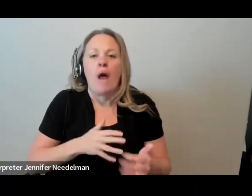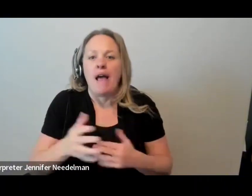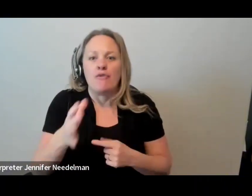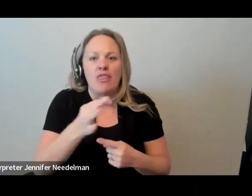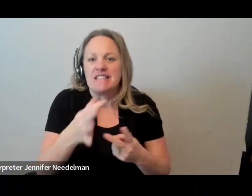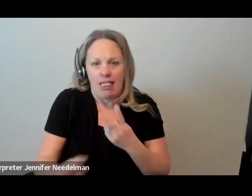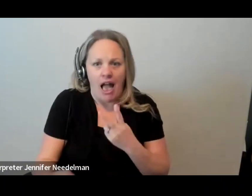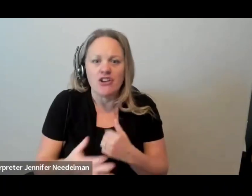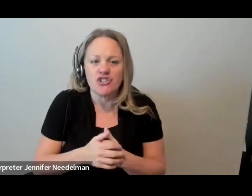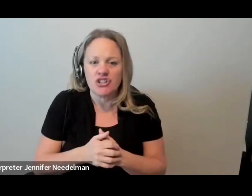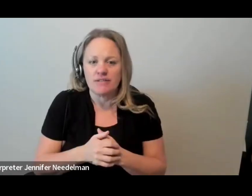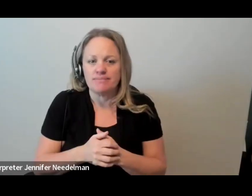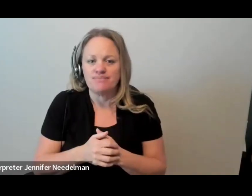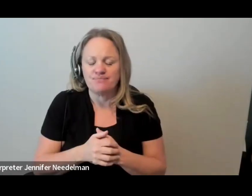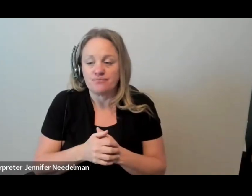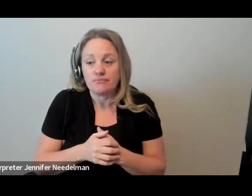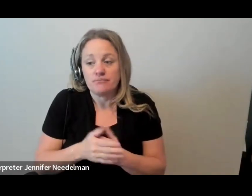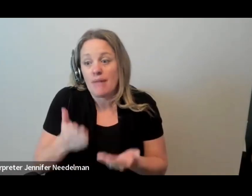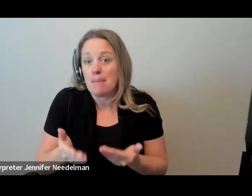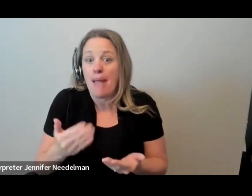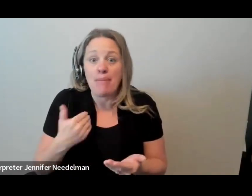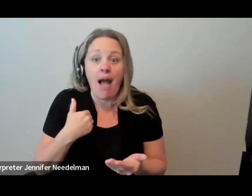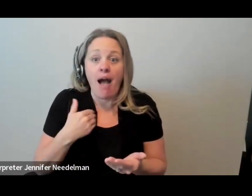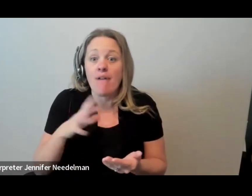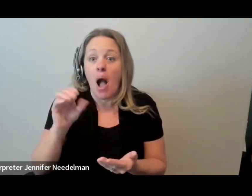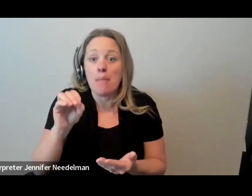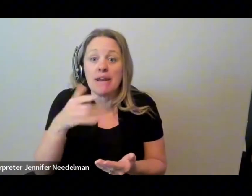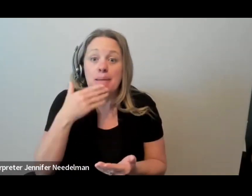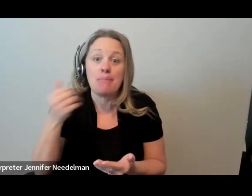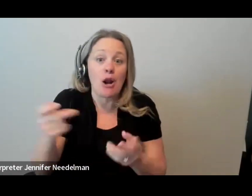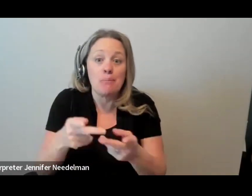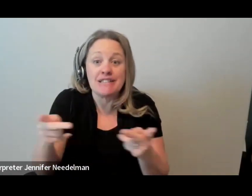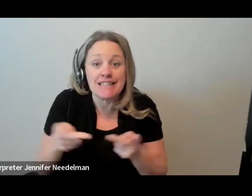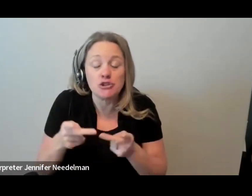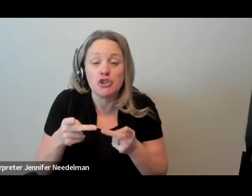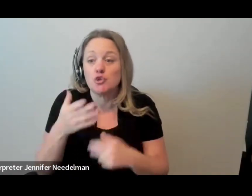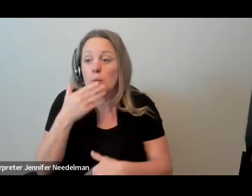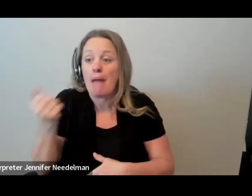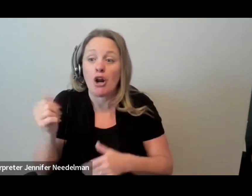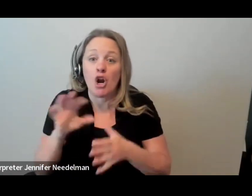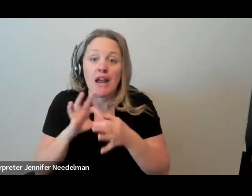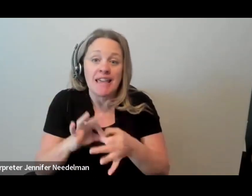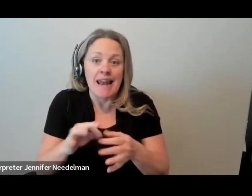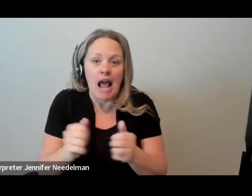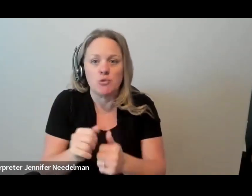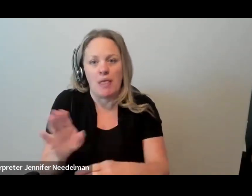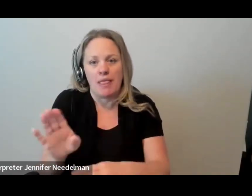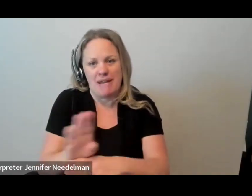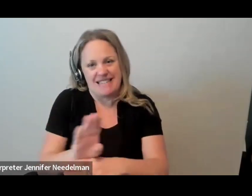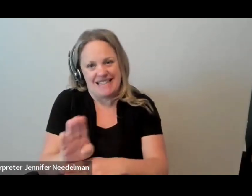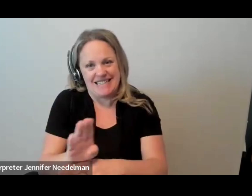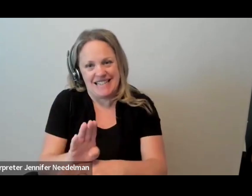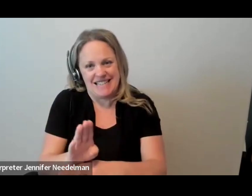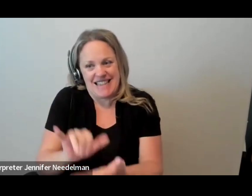that better position and message themselves to better connect with their, with businesses that need the service